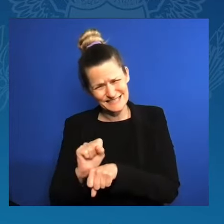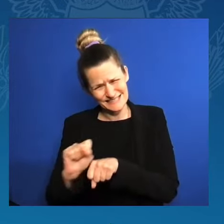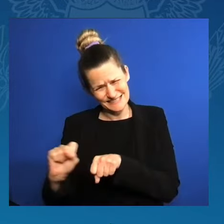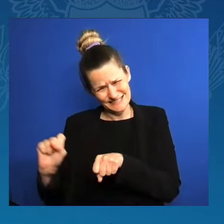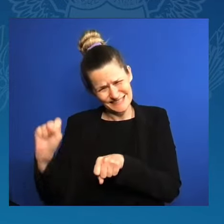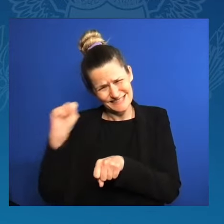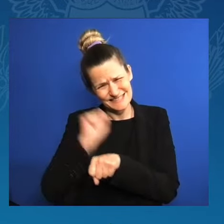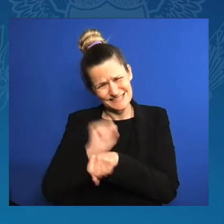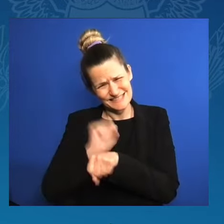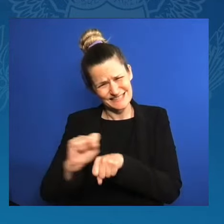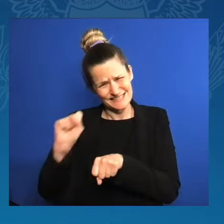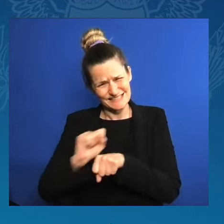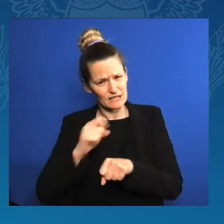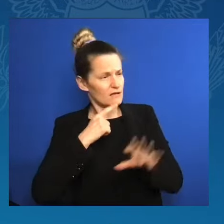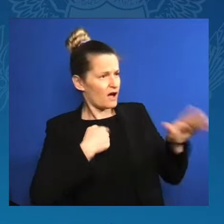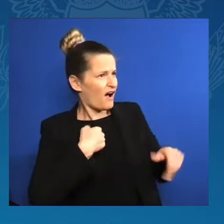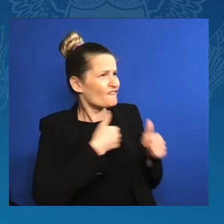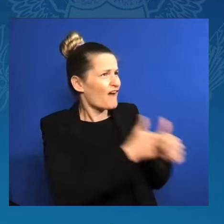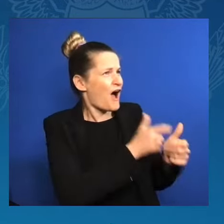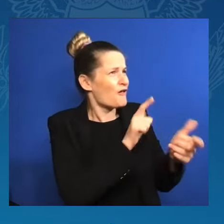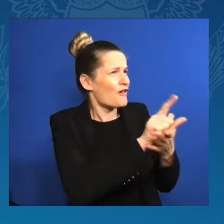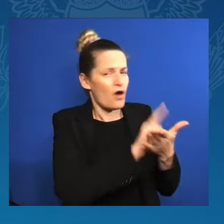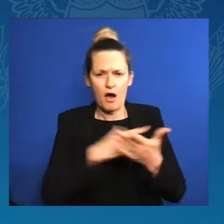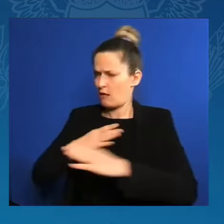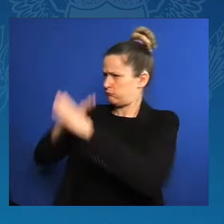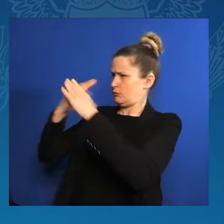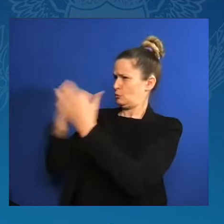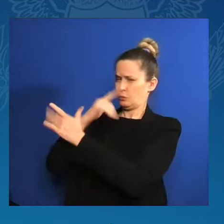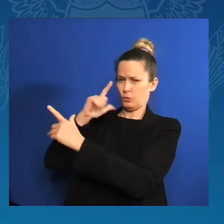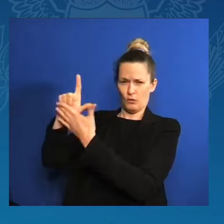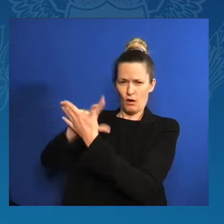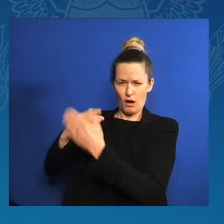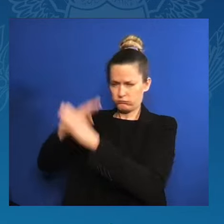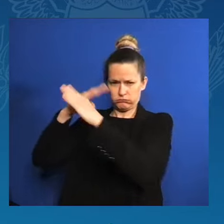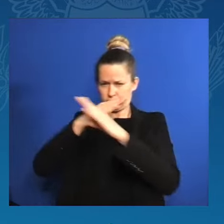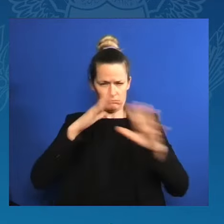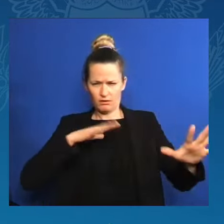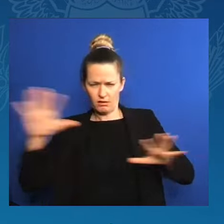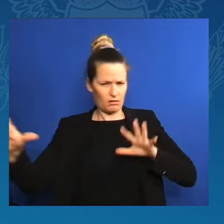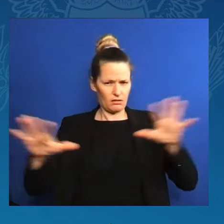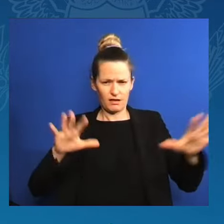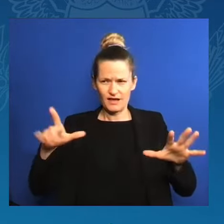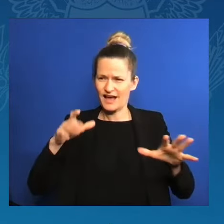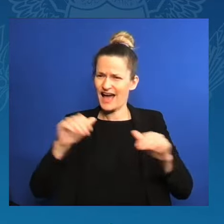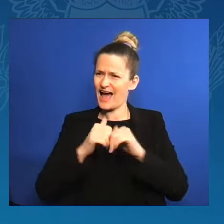and provide the best possible care to patients. We're in constant conversations with colleagues